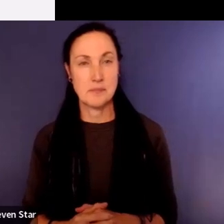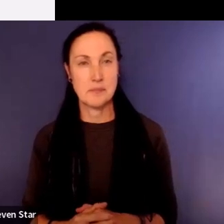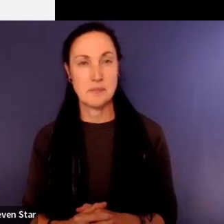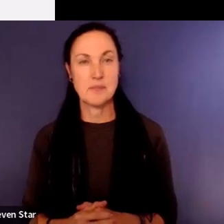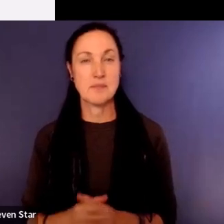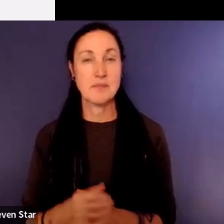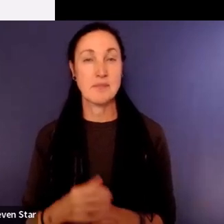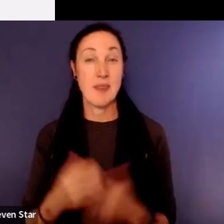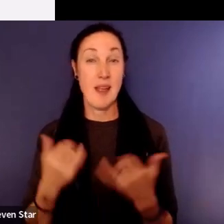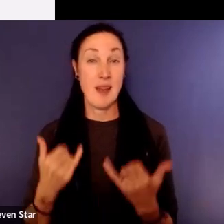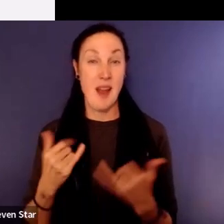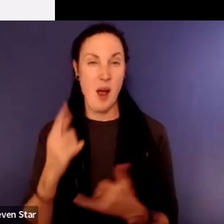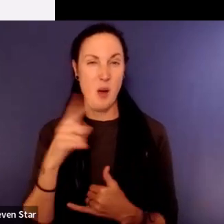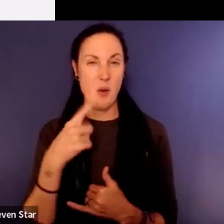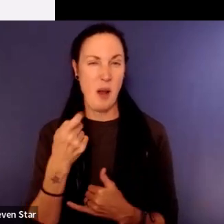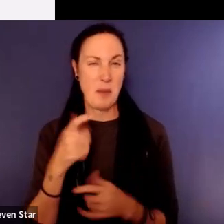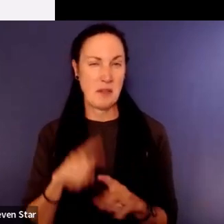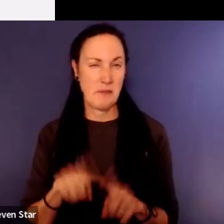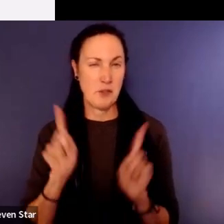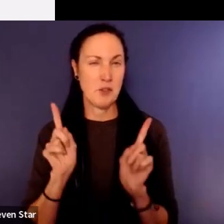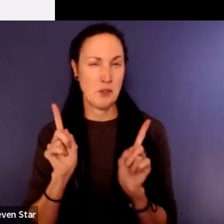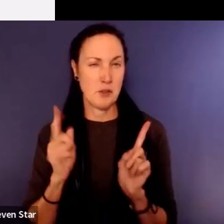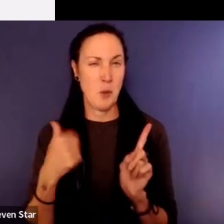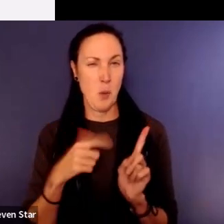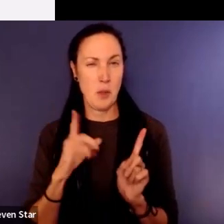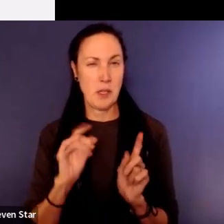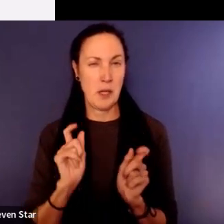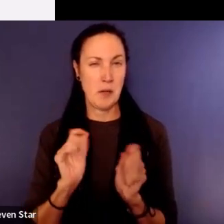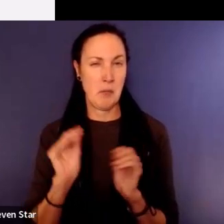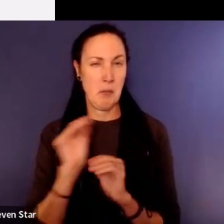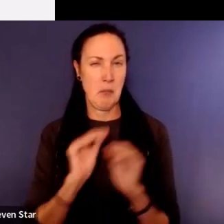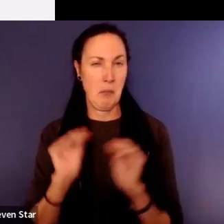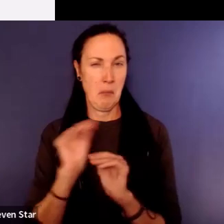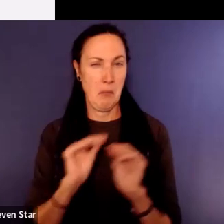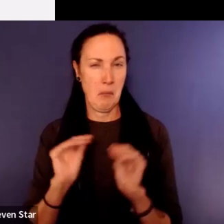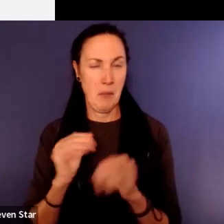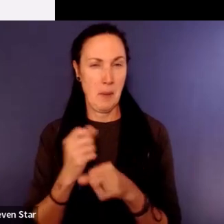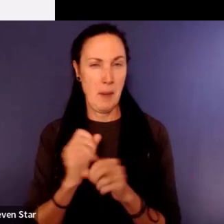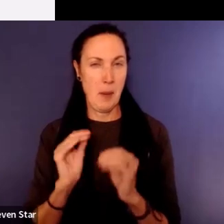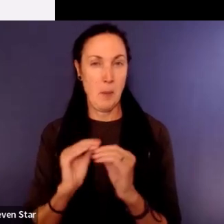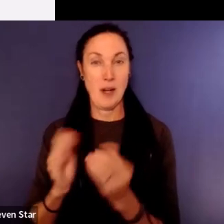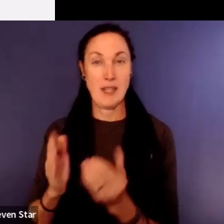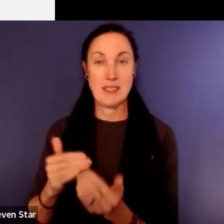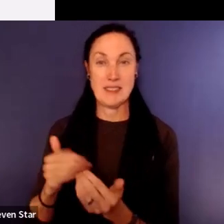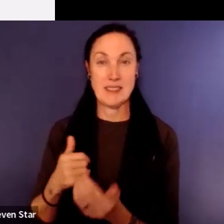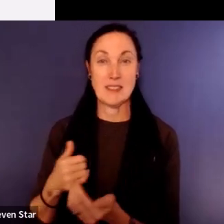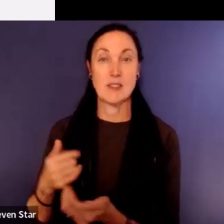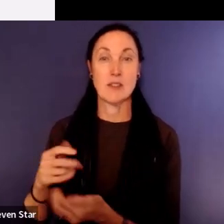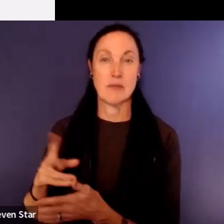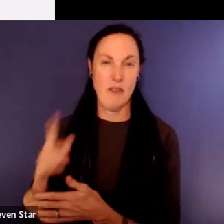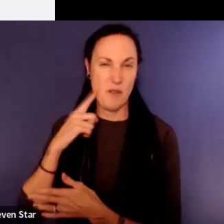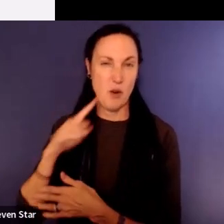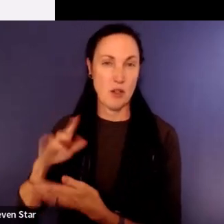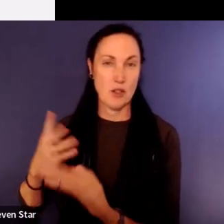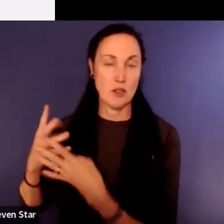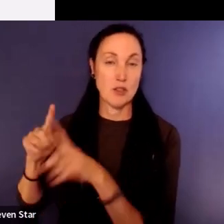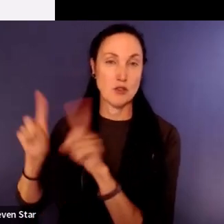reformatted it, trying to make it accessible for screen readers. You’ll see some changes in